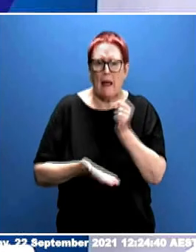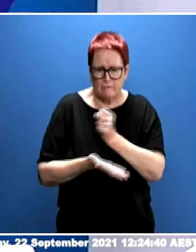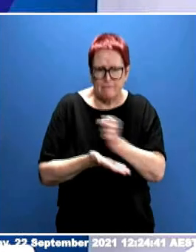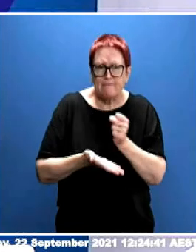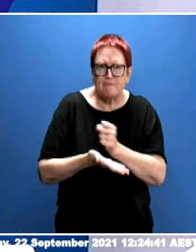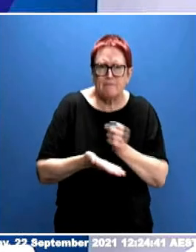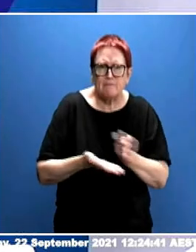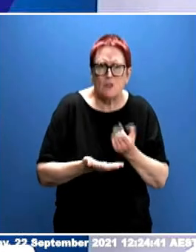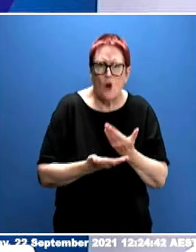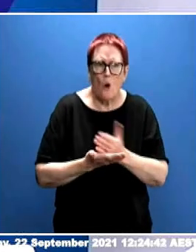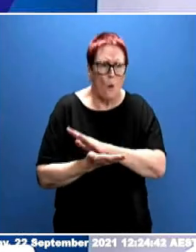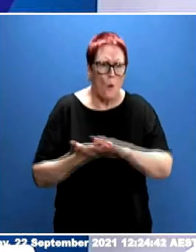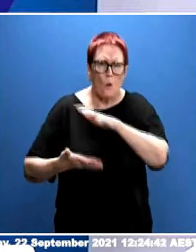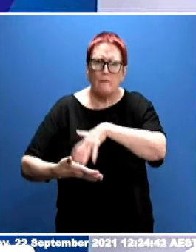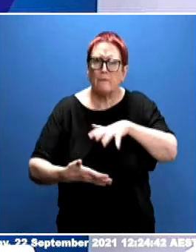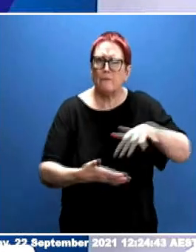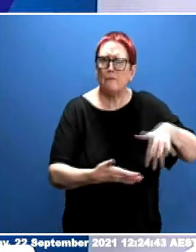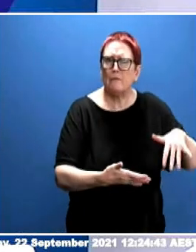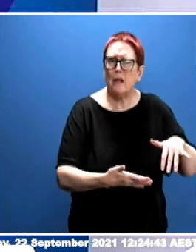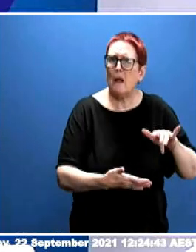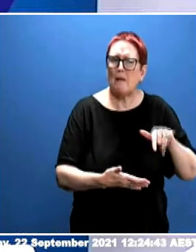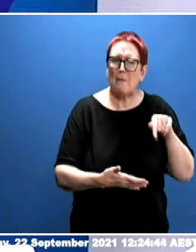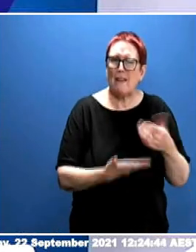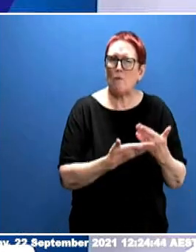on each page so it may be that this hasn't been publicly made available.